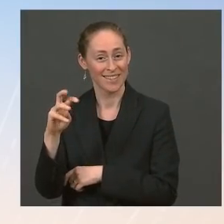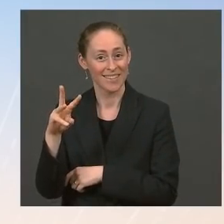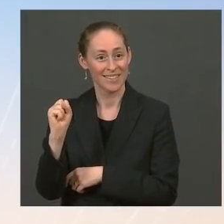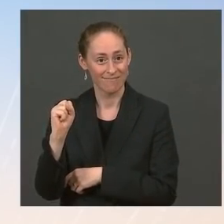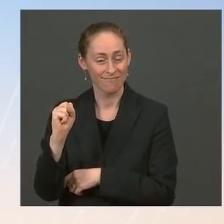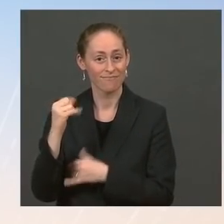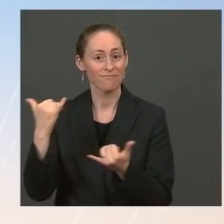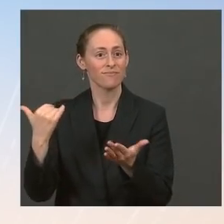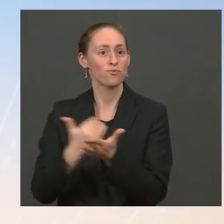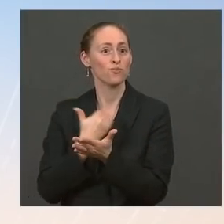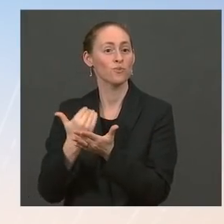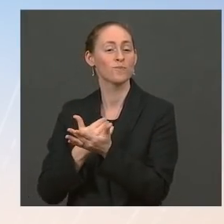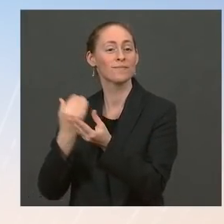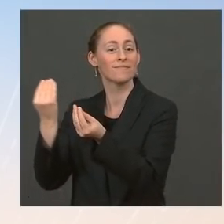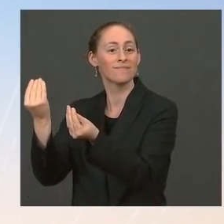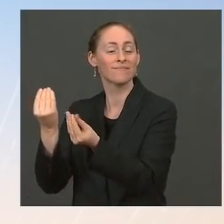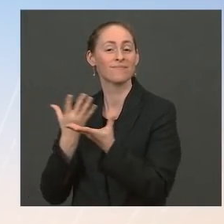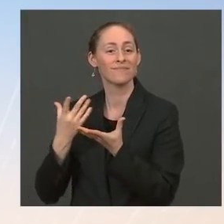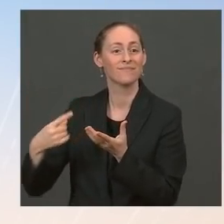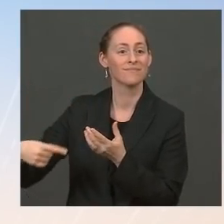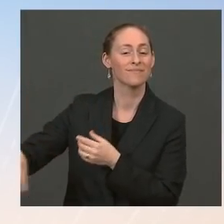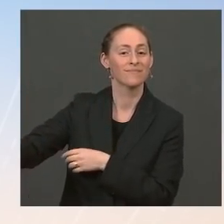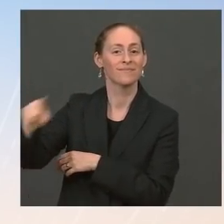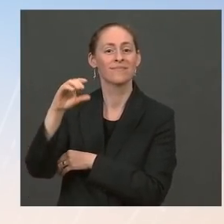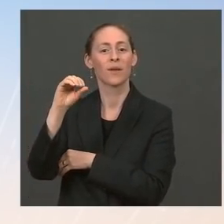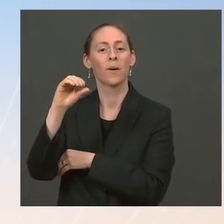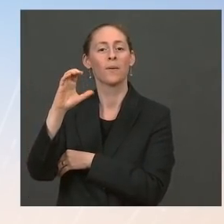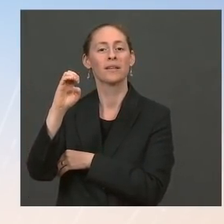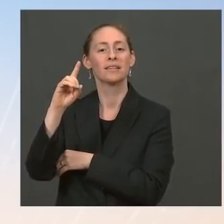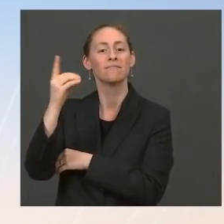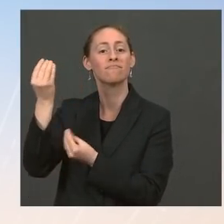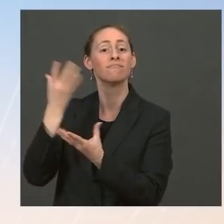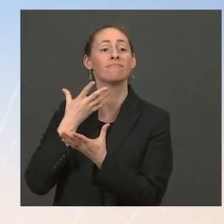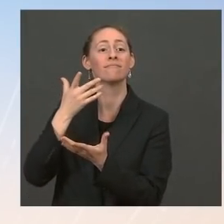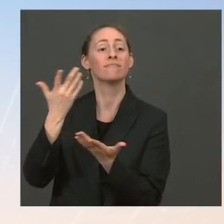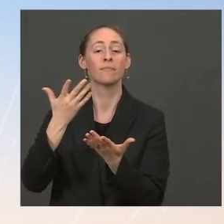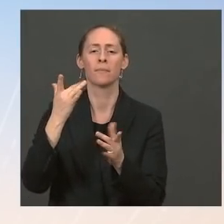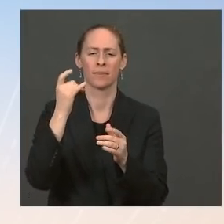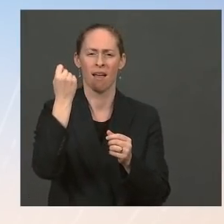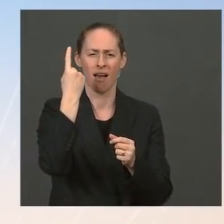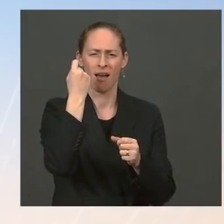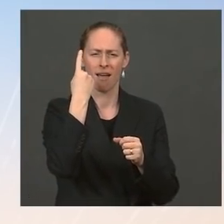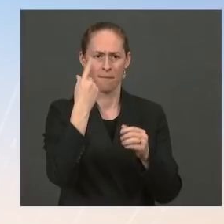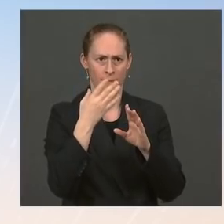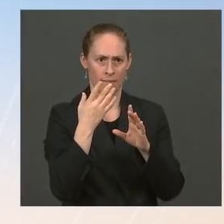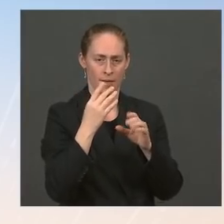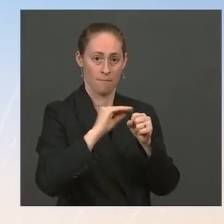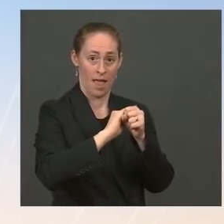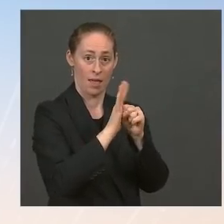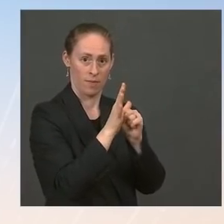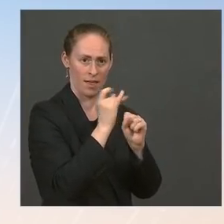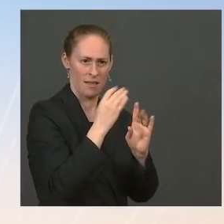that we have returned to the pre-pandemic size of our economy faster than our global peers. While developed economies around the world